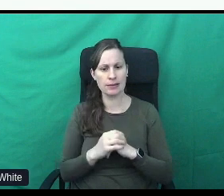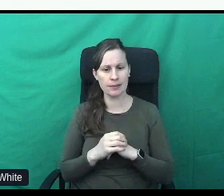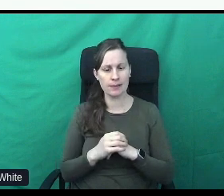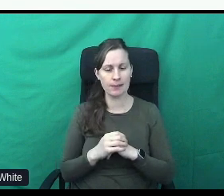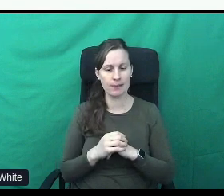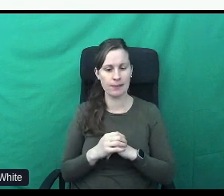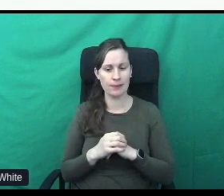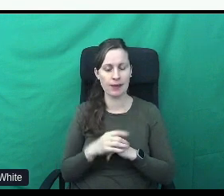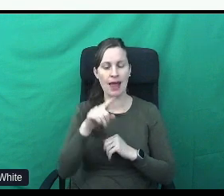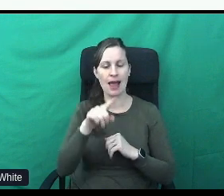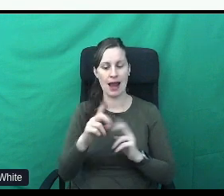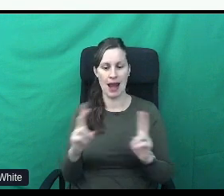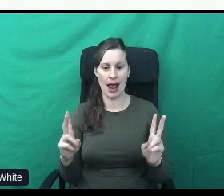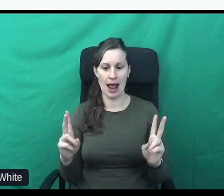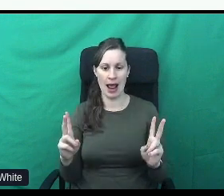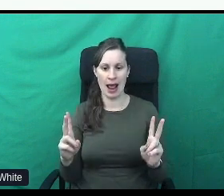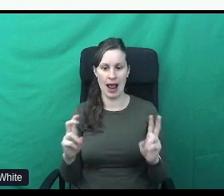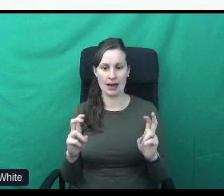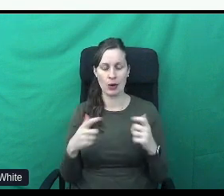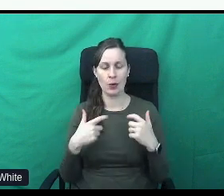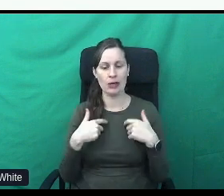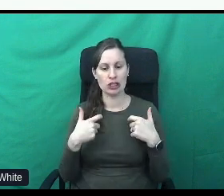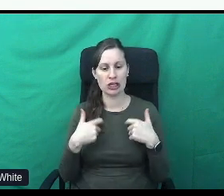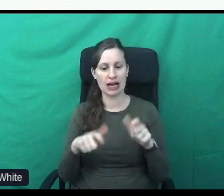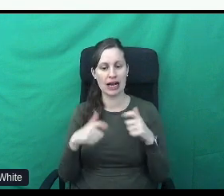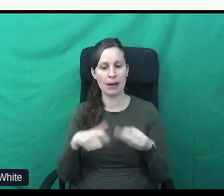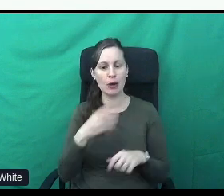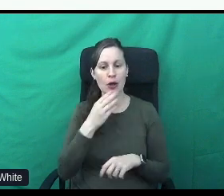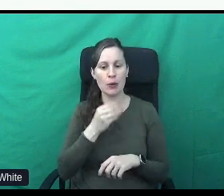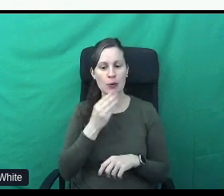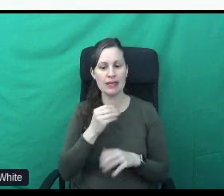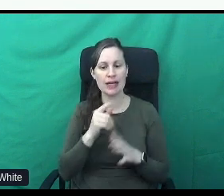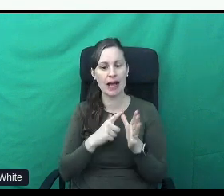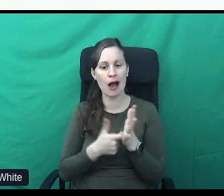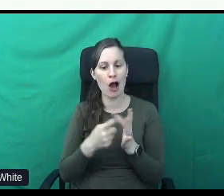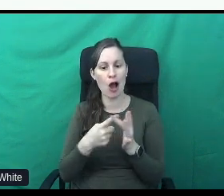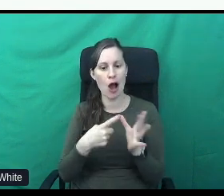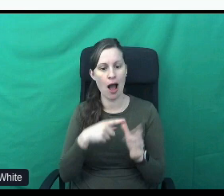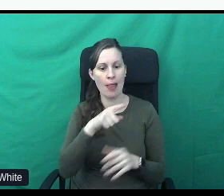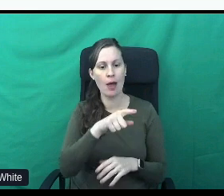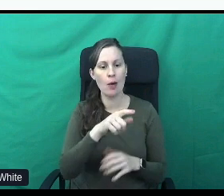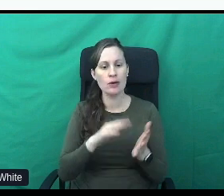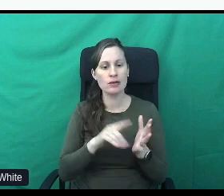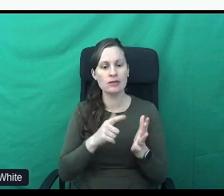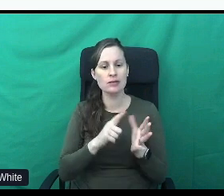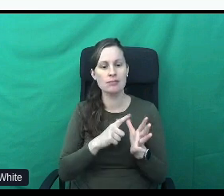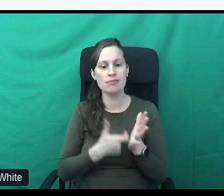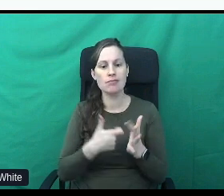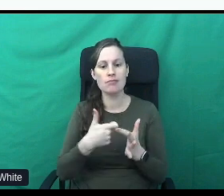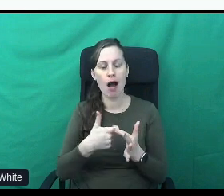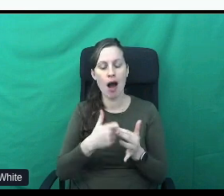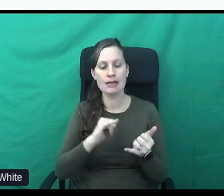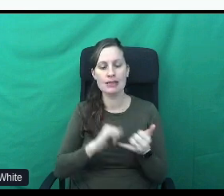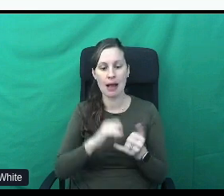It's captioned "we will just keep using ARIA" and that was Mark Steadman posted on Twitter at the start of November.